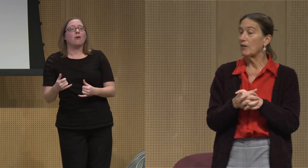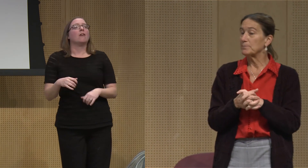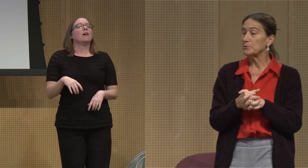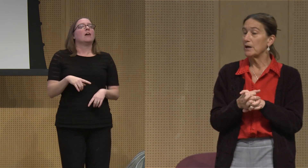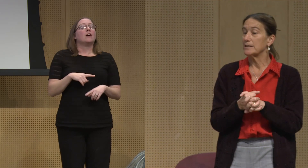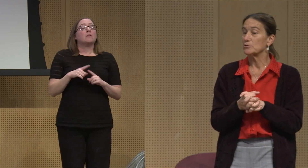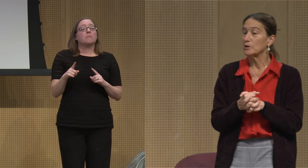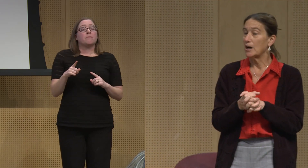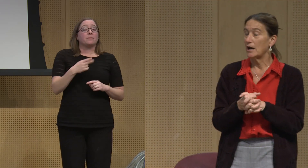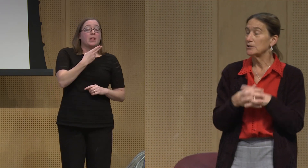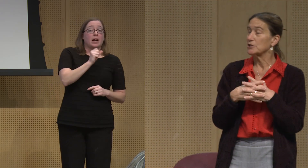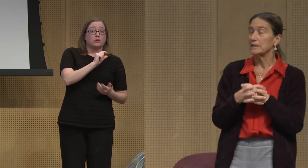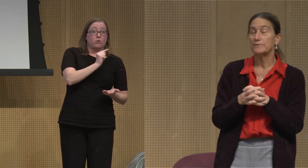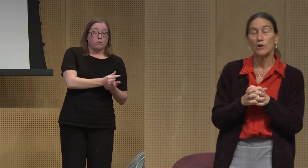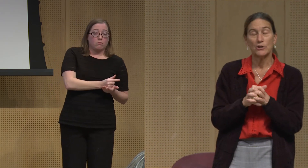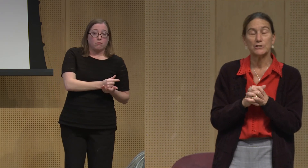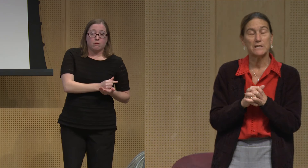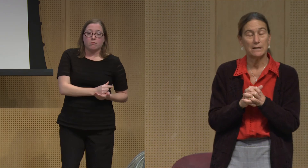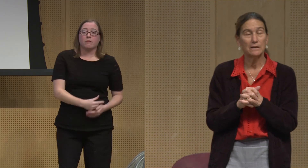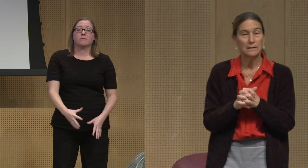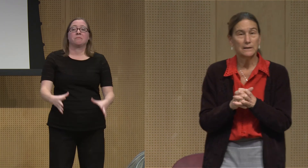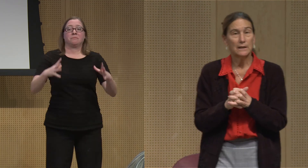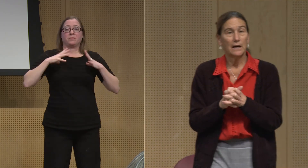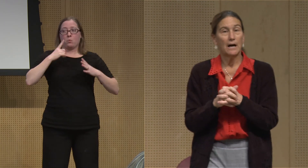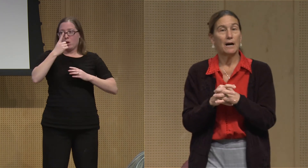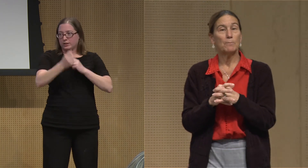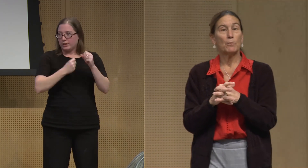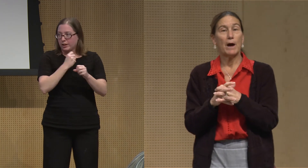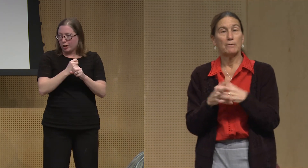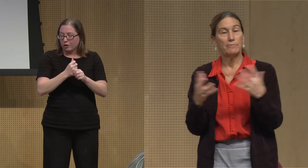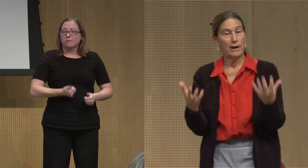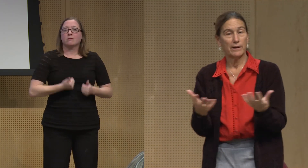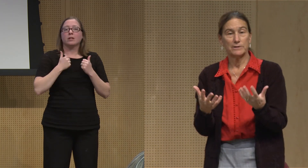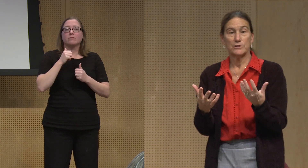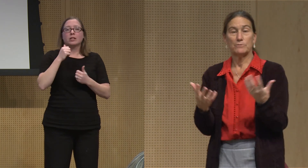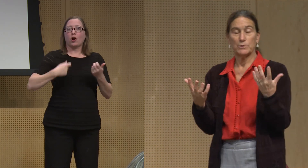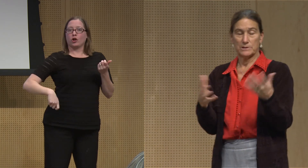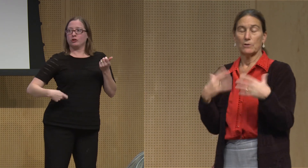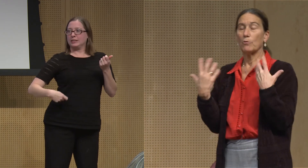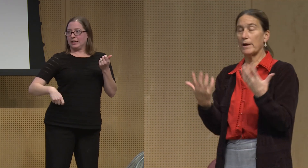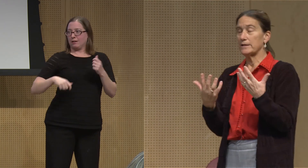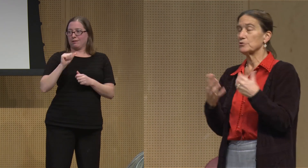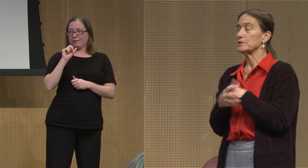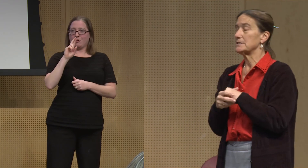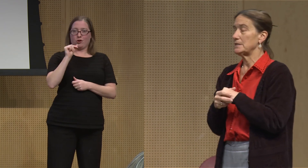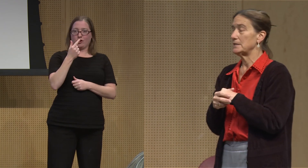BETWEEN HIGH SCHOOL AND COLLEGE, HAD LIVED IN ARGENTINA, UM, GOT VER--YOU KNOW, WAS QUITE INTERESTED